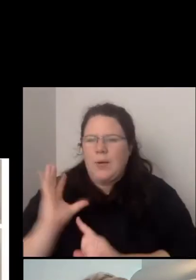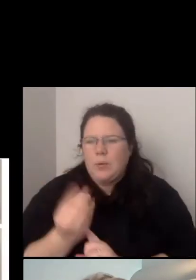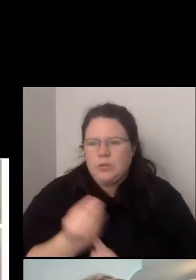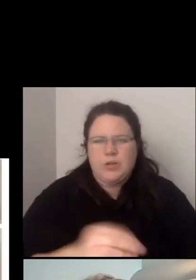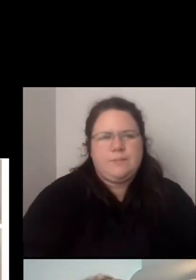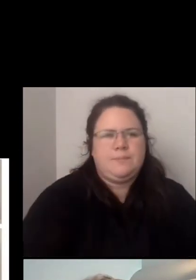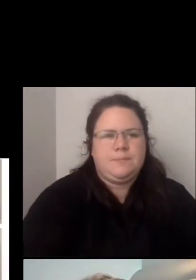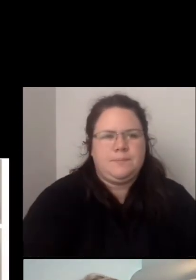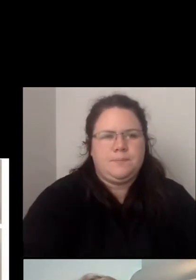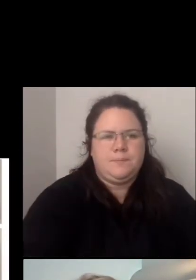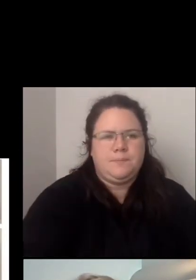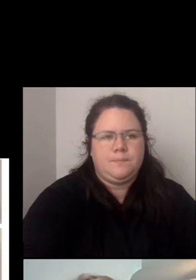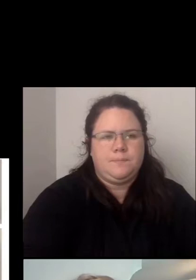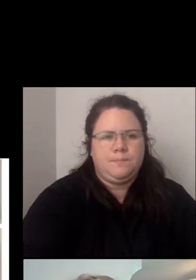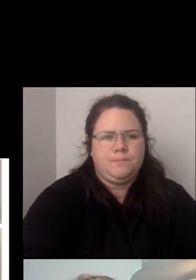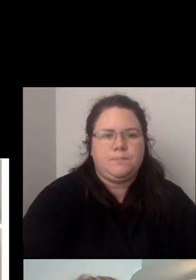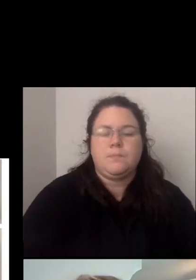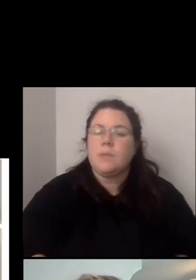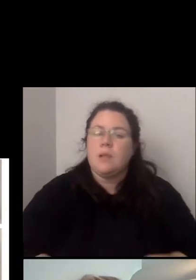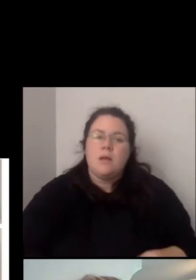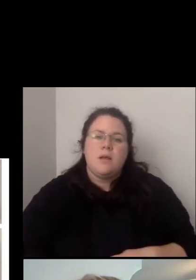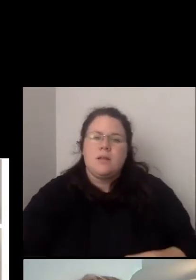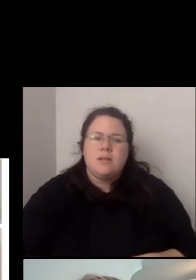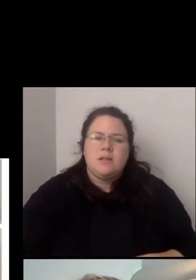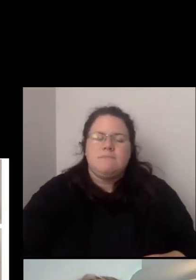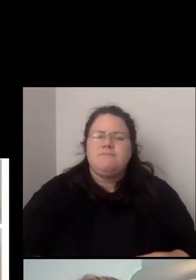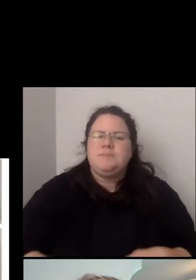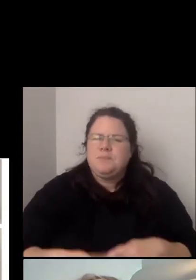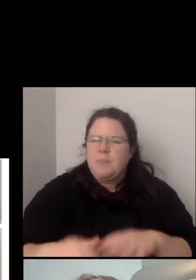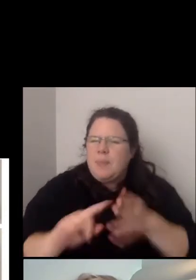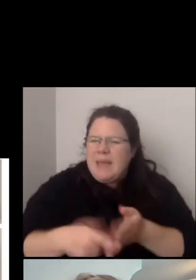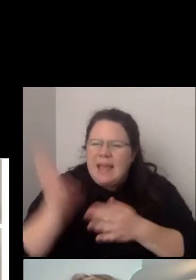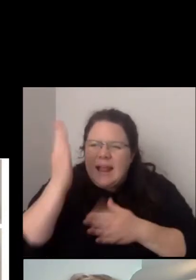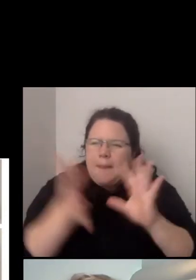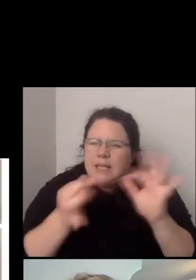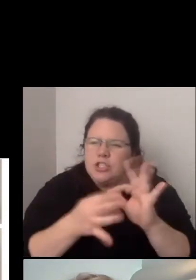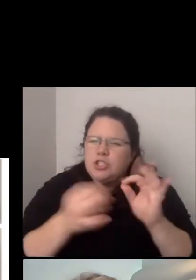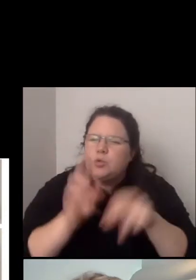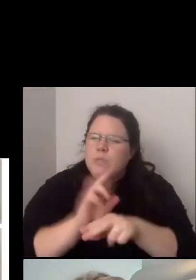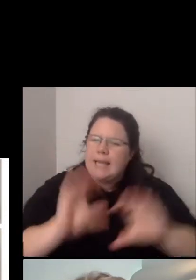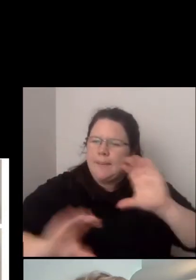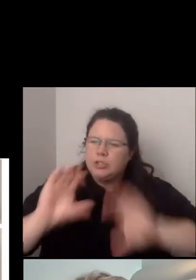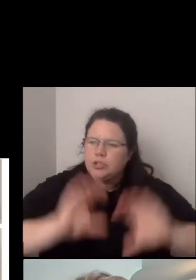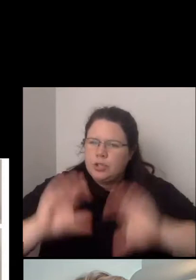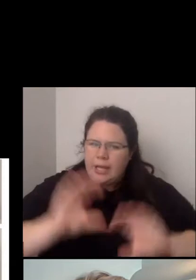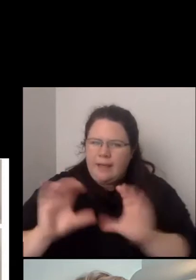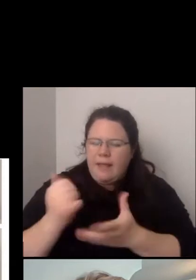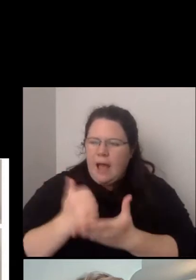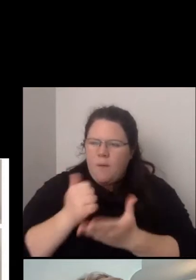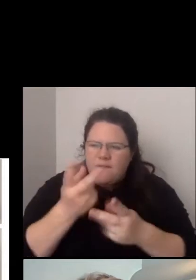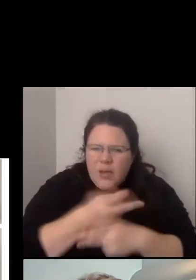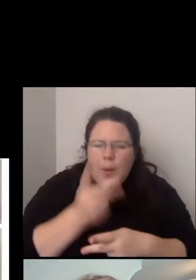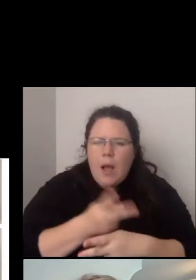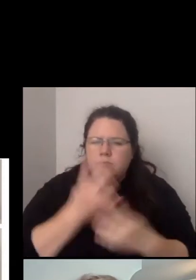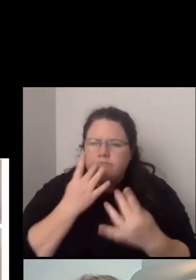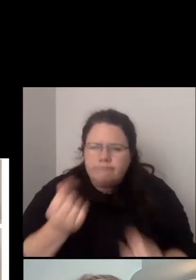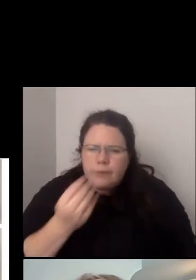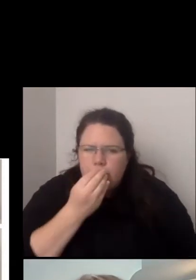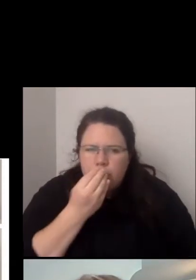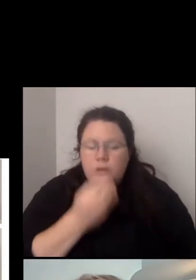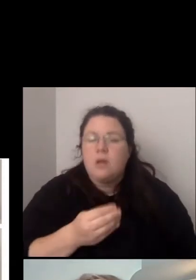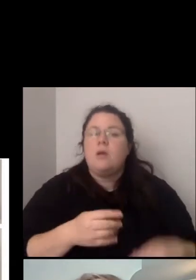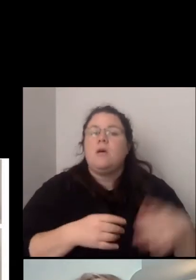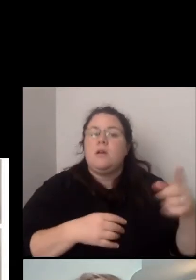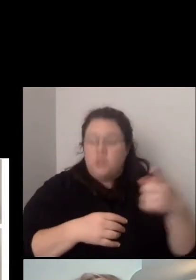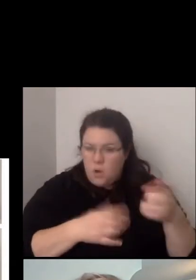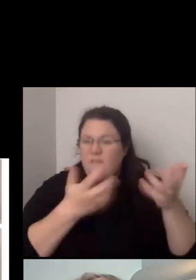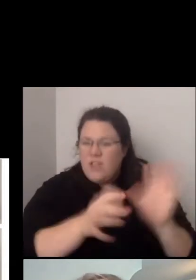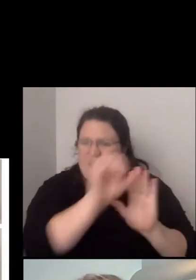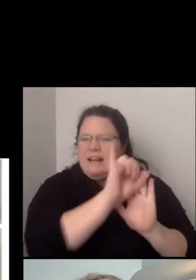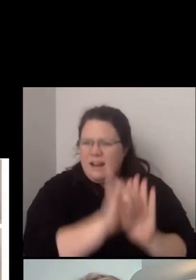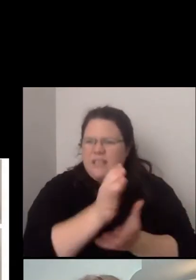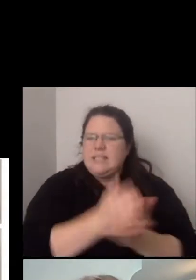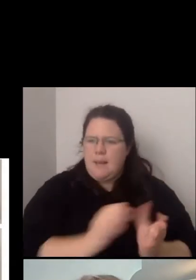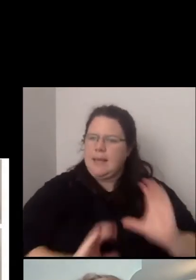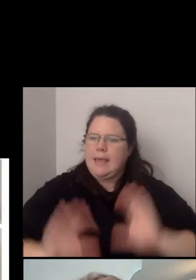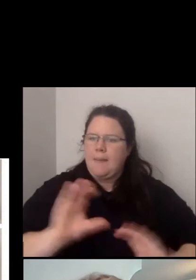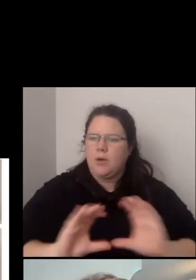Oh, you can also look at -- I mentioned chemistry earlier as a way to look at ancient diet cuisine. And they have identified certain chemical signatures for grapes and/or wine.